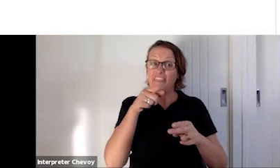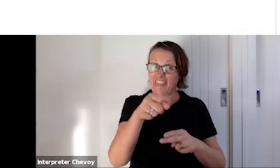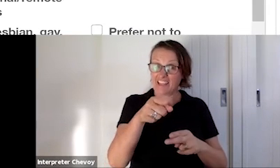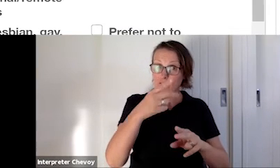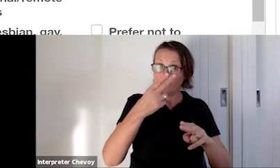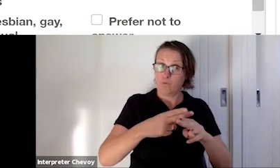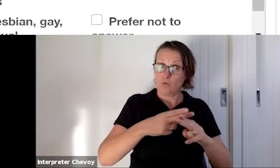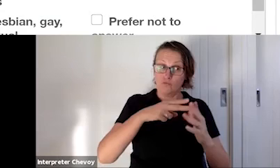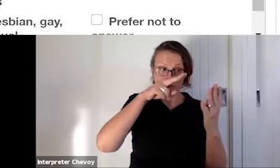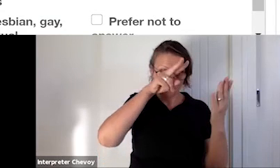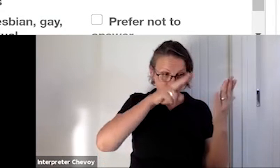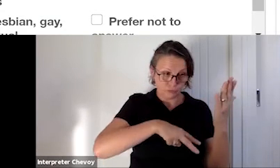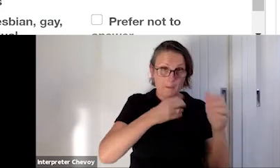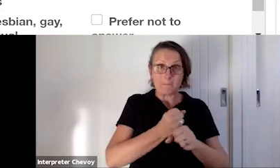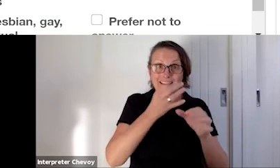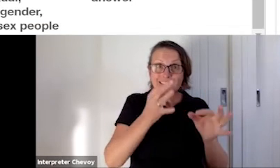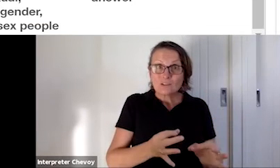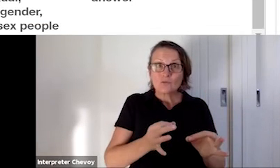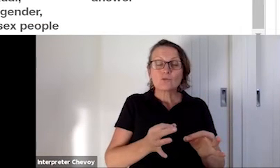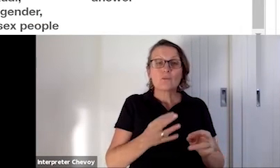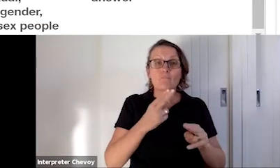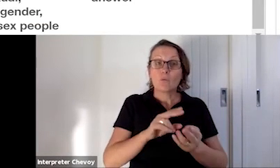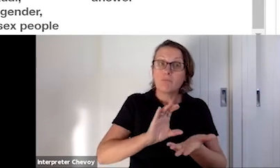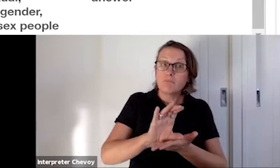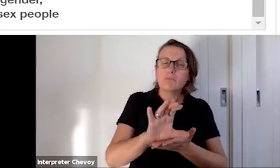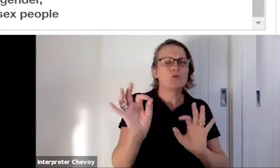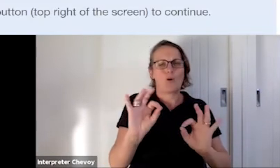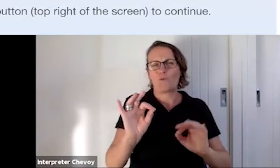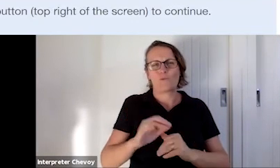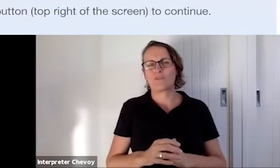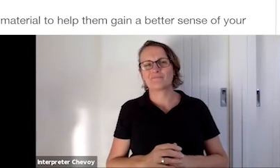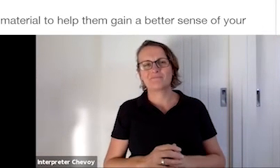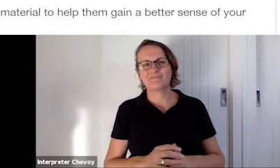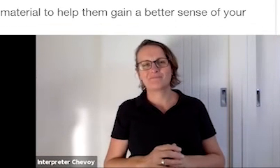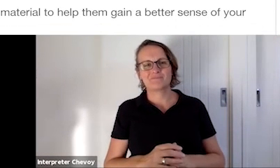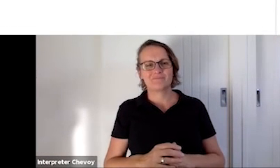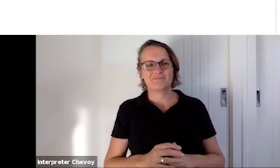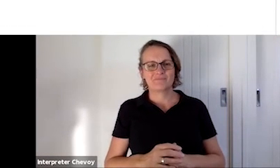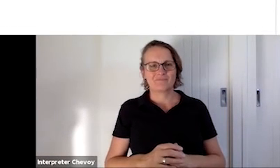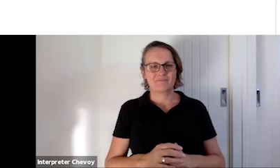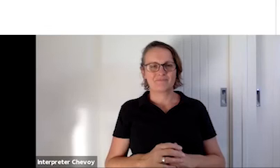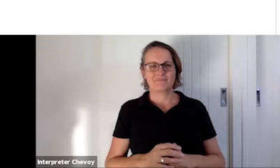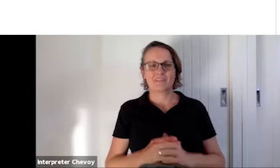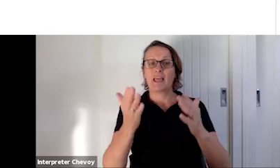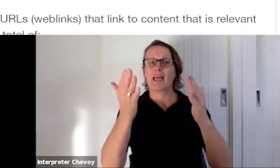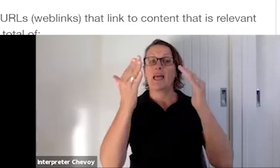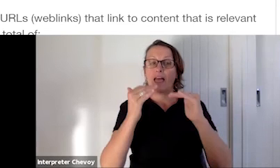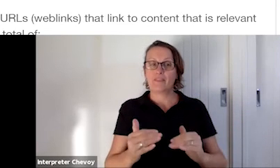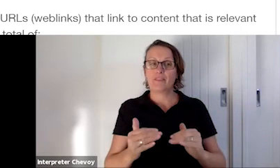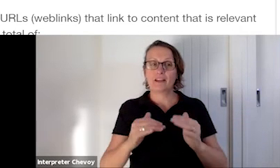Then the section down the bottom is about your support material.